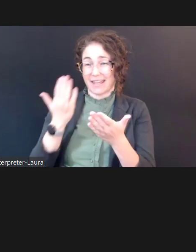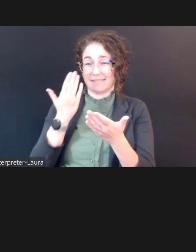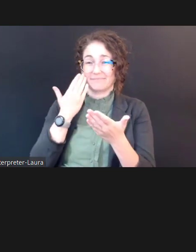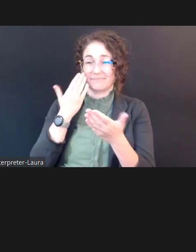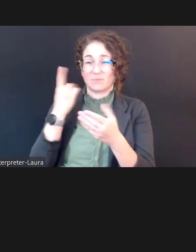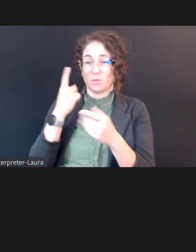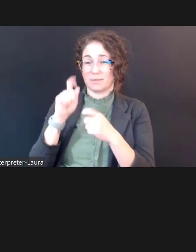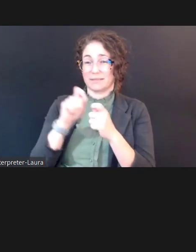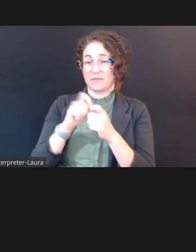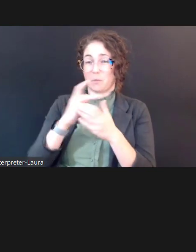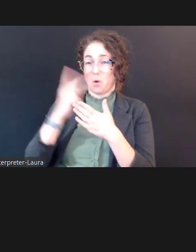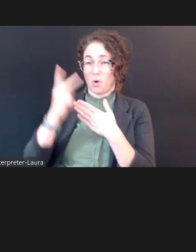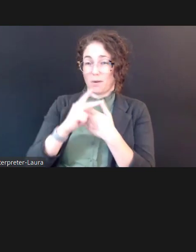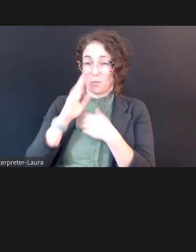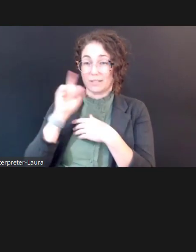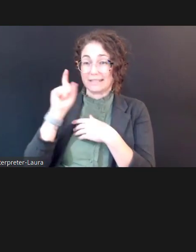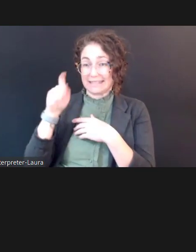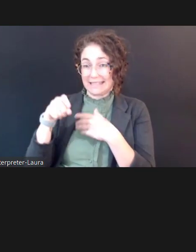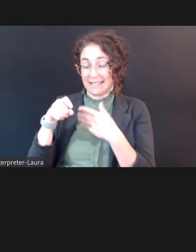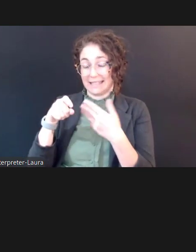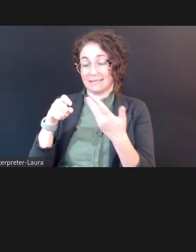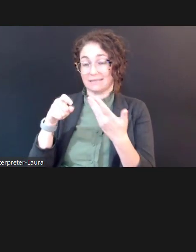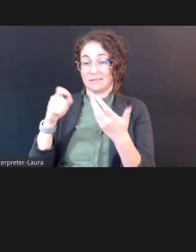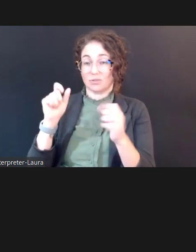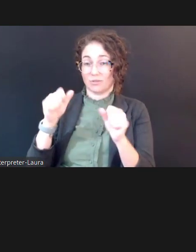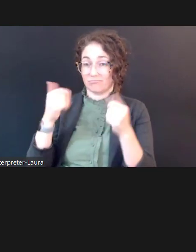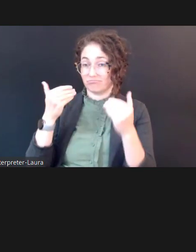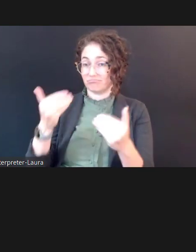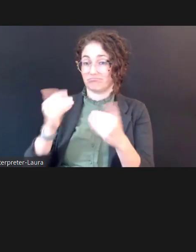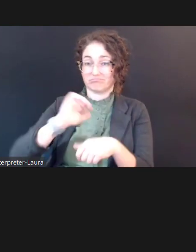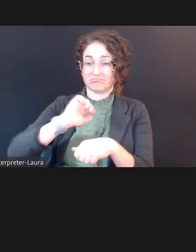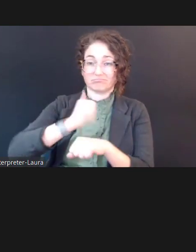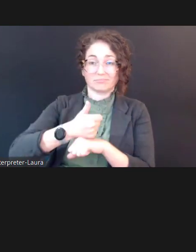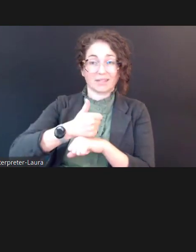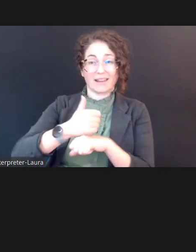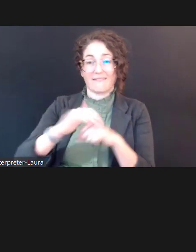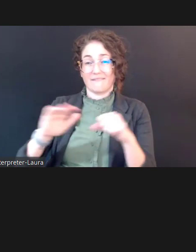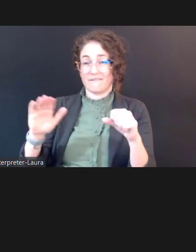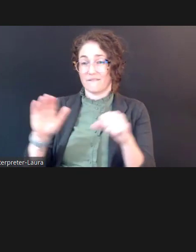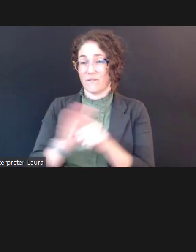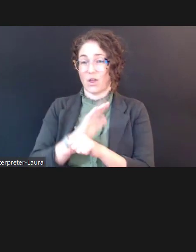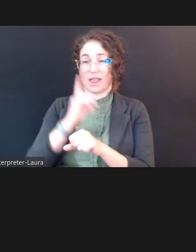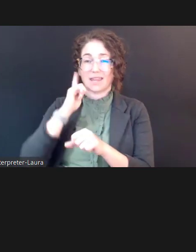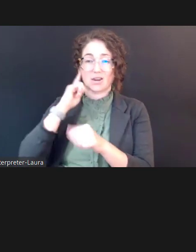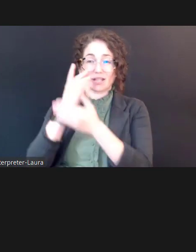to implement a full hearing screening and follow-up program.